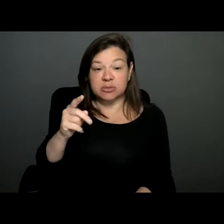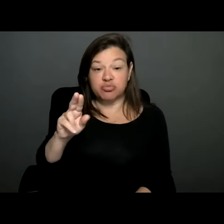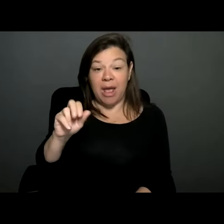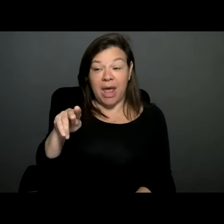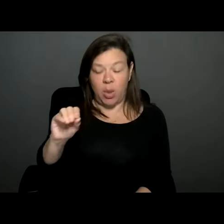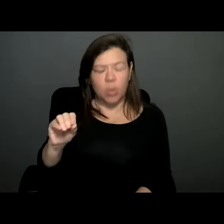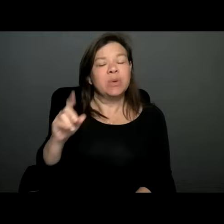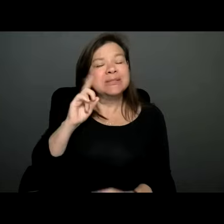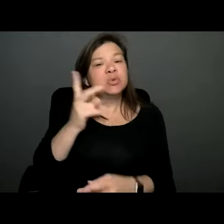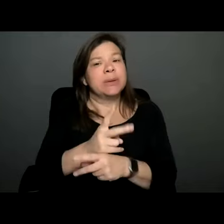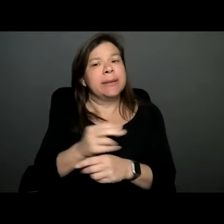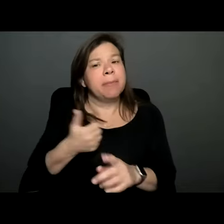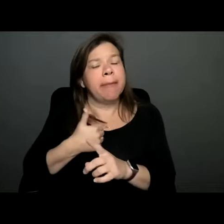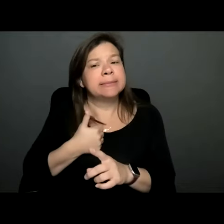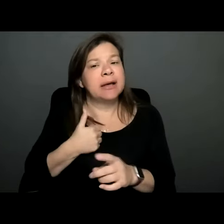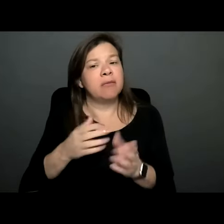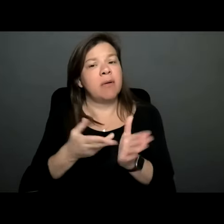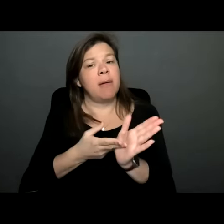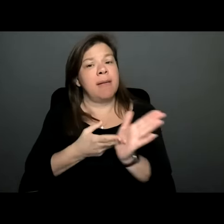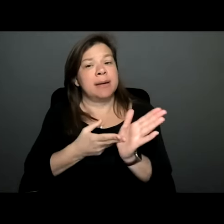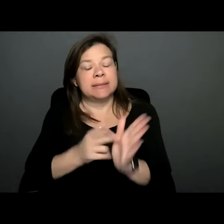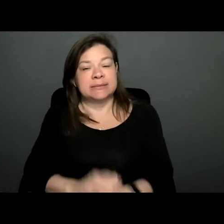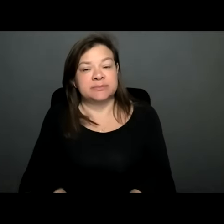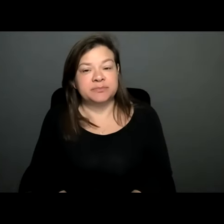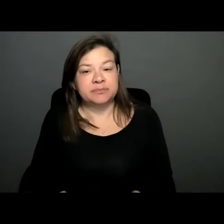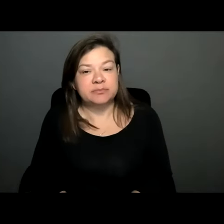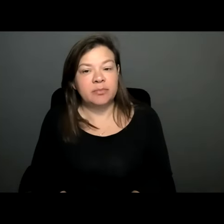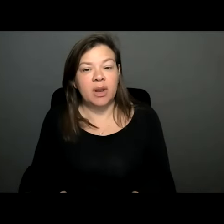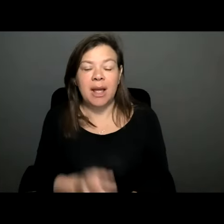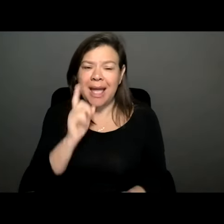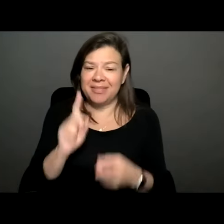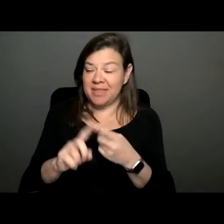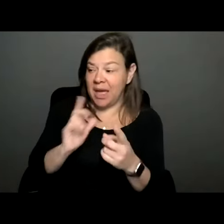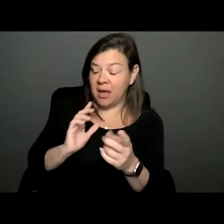of wiping any mention of disability off of my resume